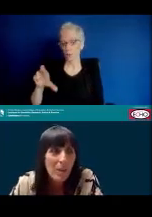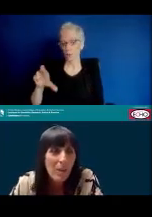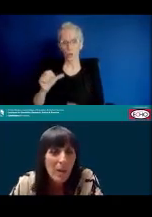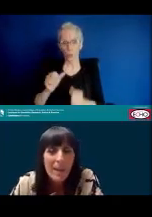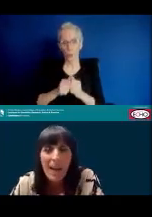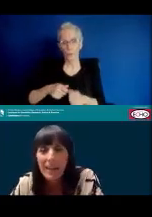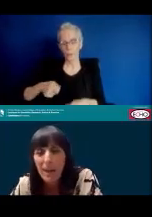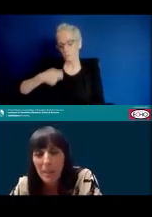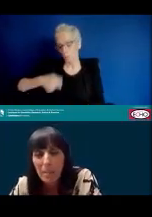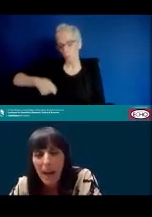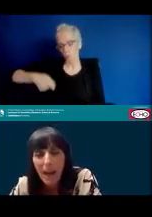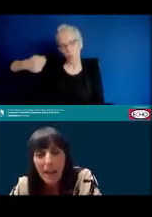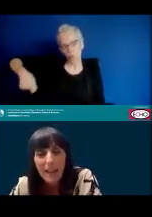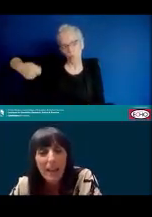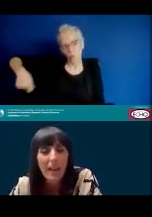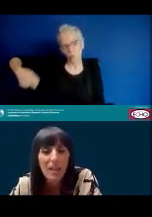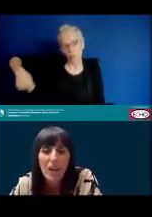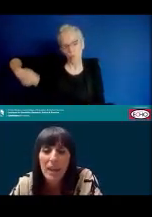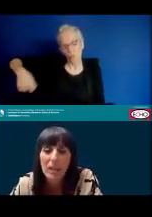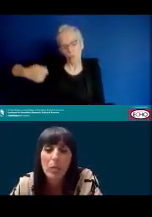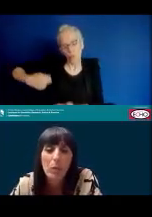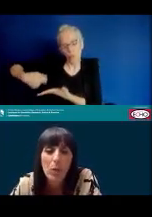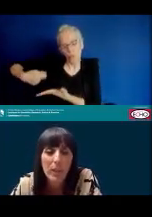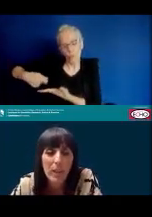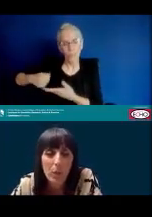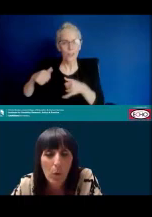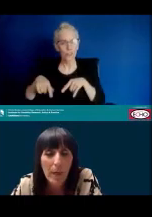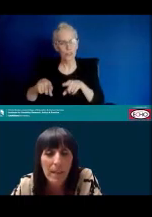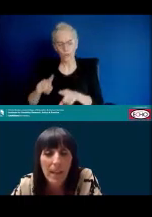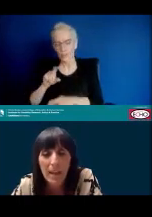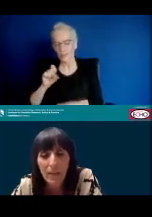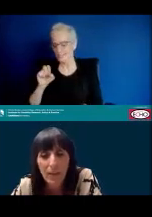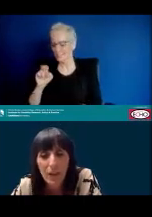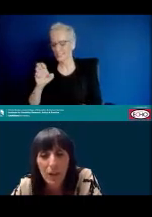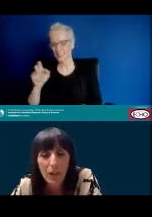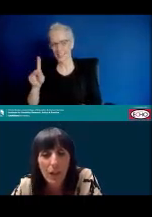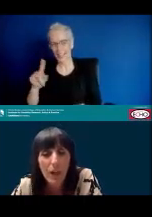away and coming back a child rolling toys under furniture,